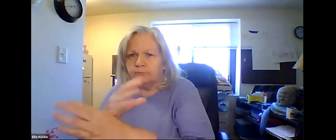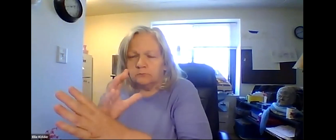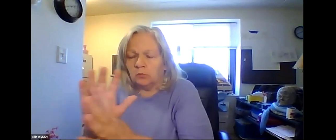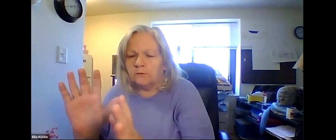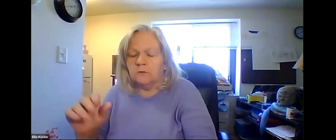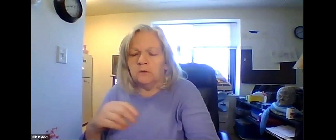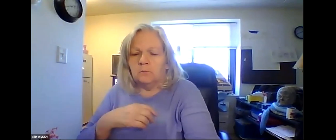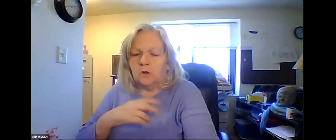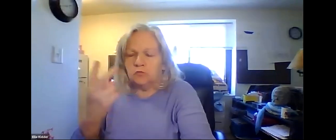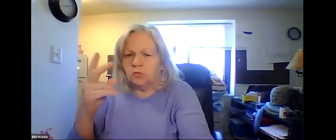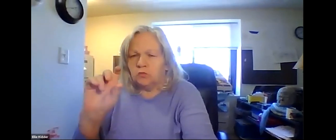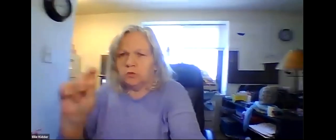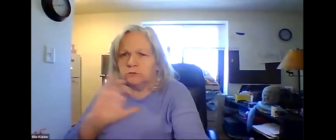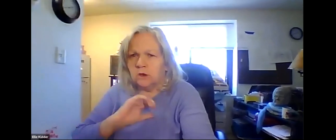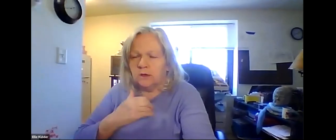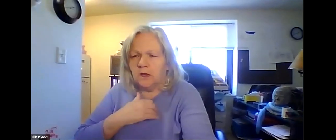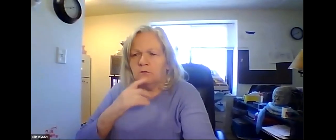contact the person directly.